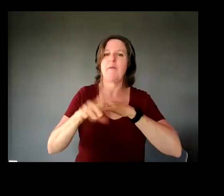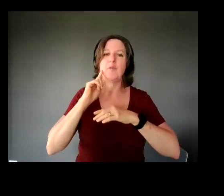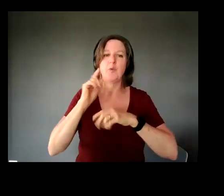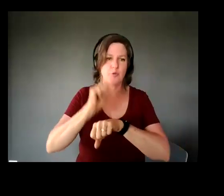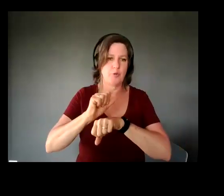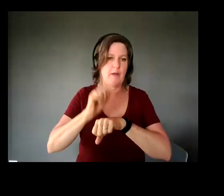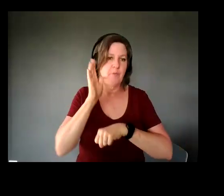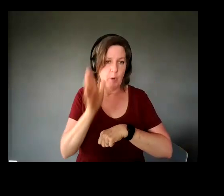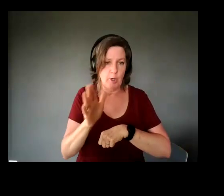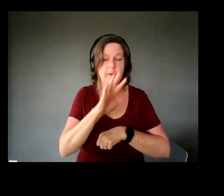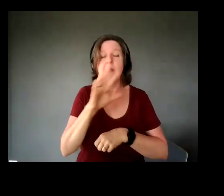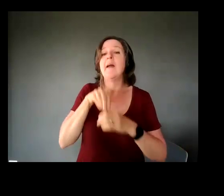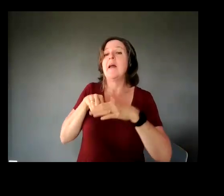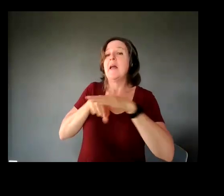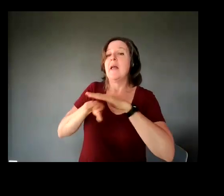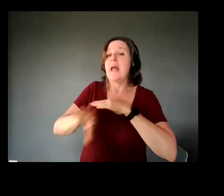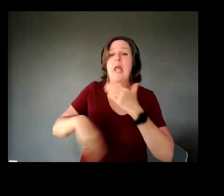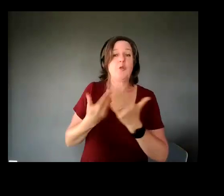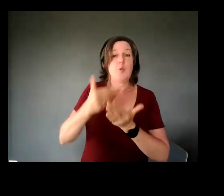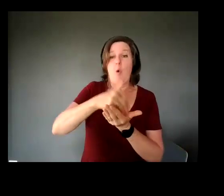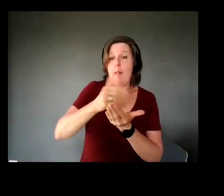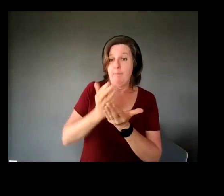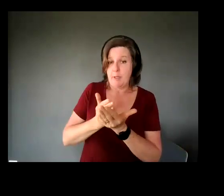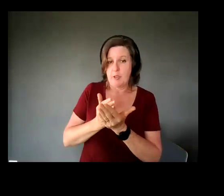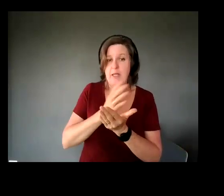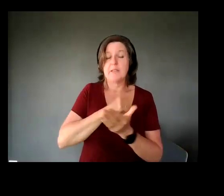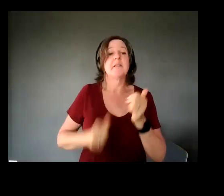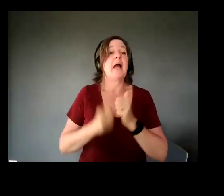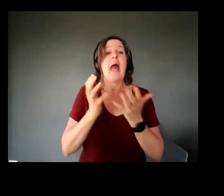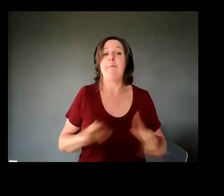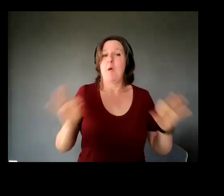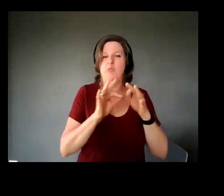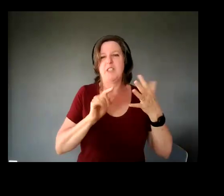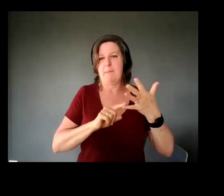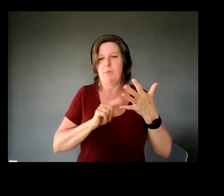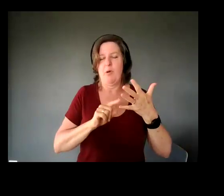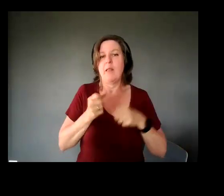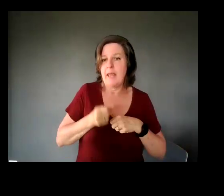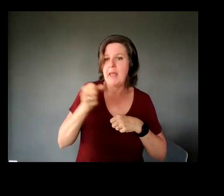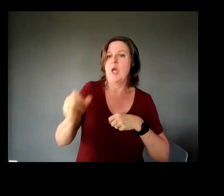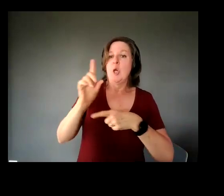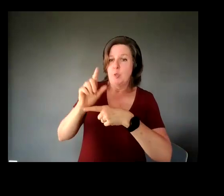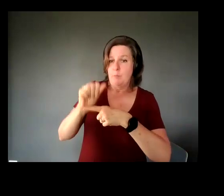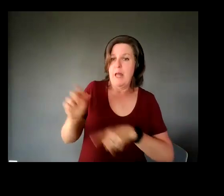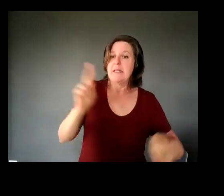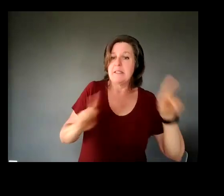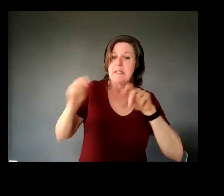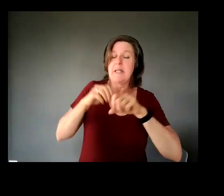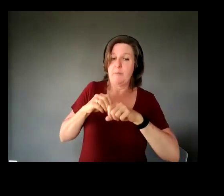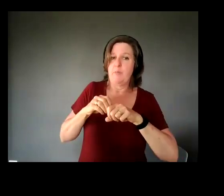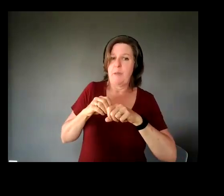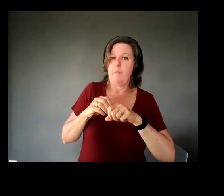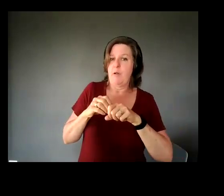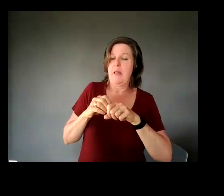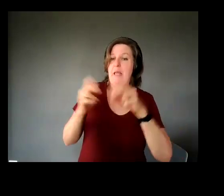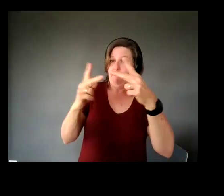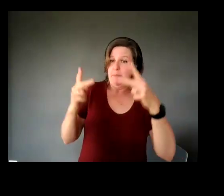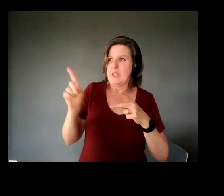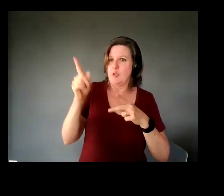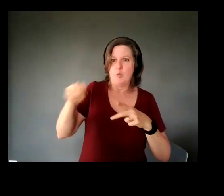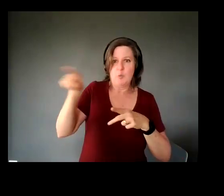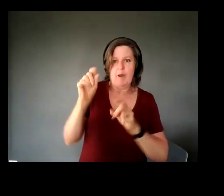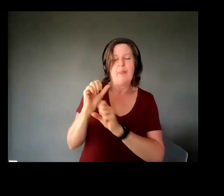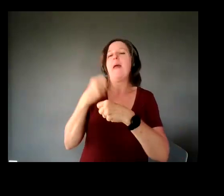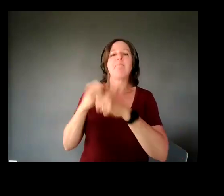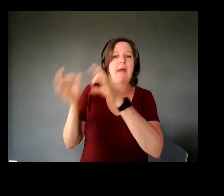And most importantly, I think, to place Disabled people into decision making positions.